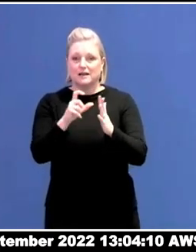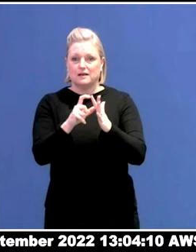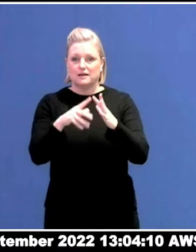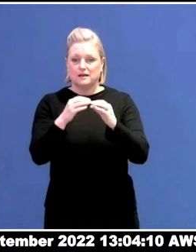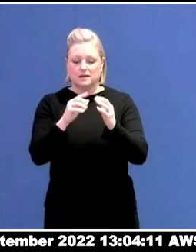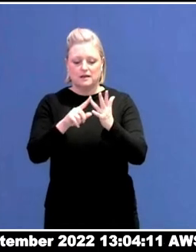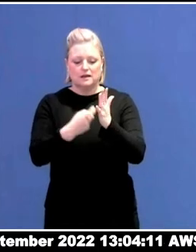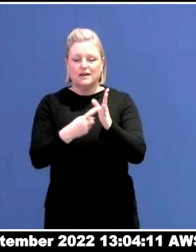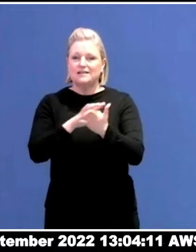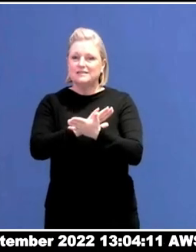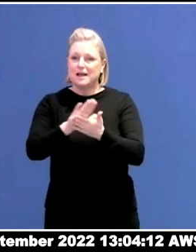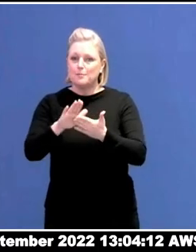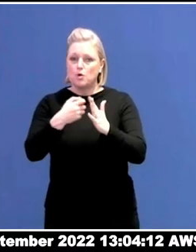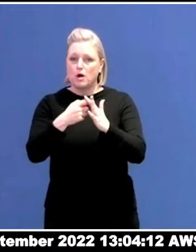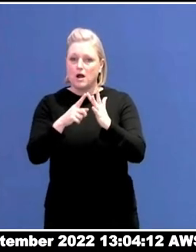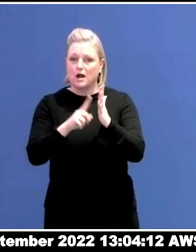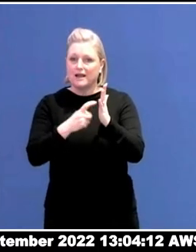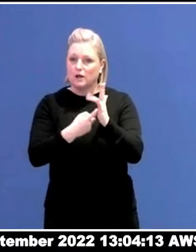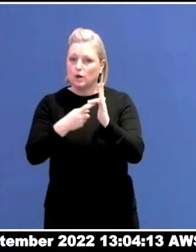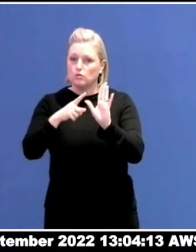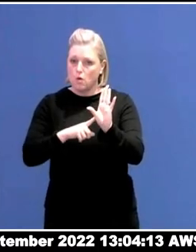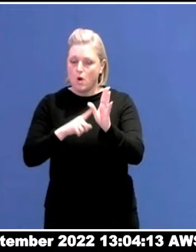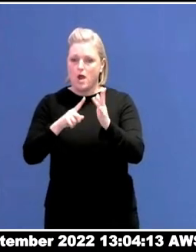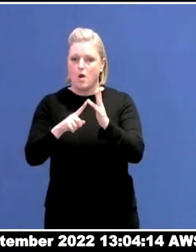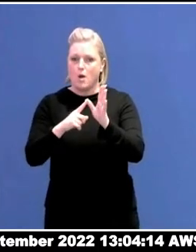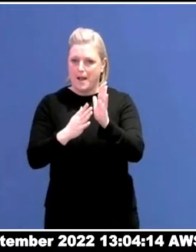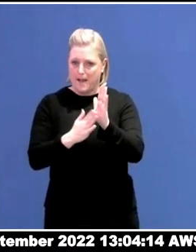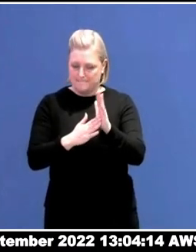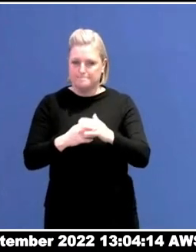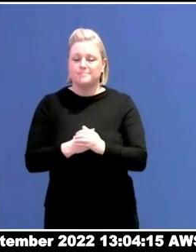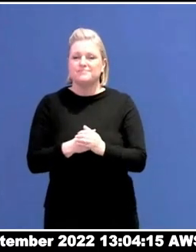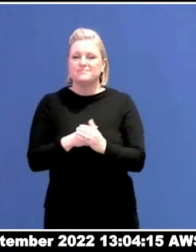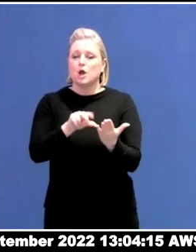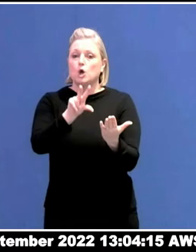She has provided a statement dated 12 September 2022.